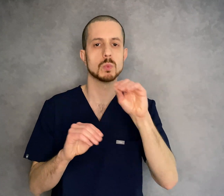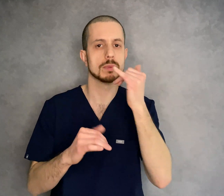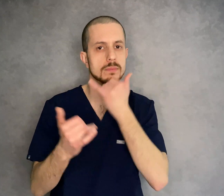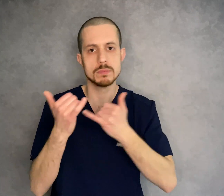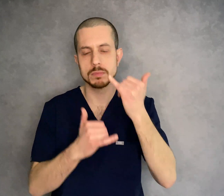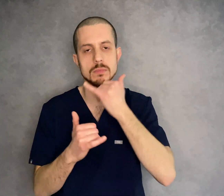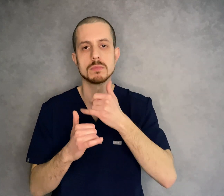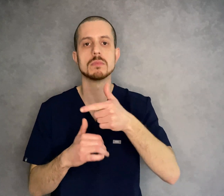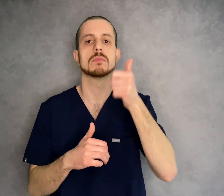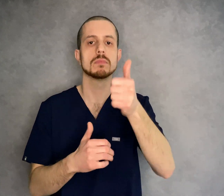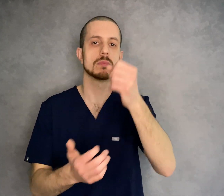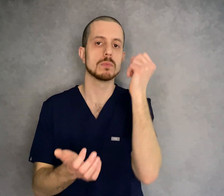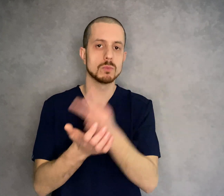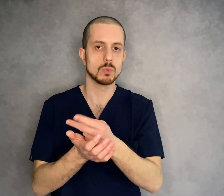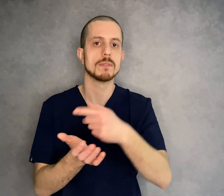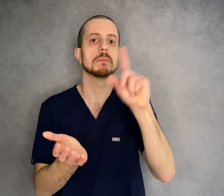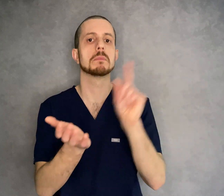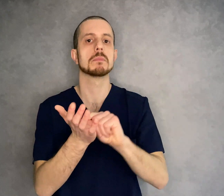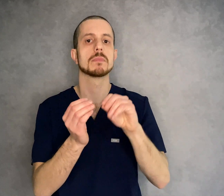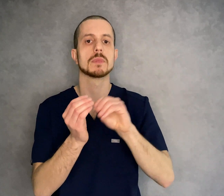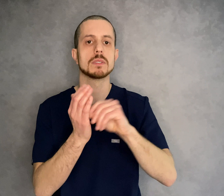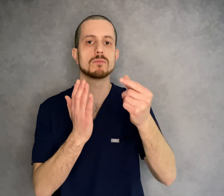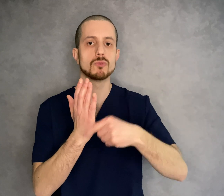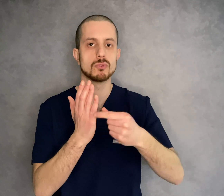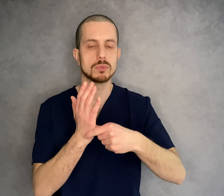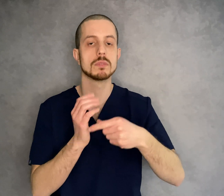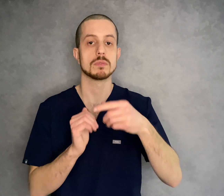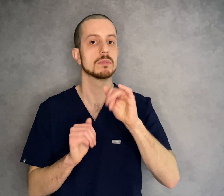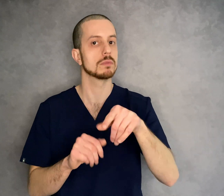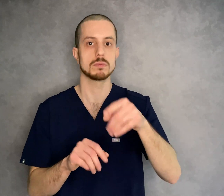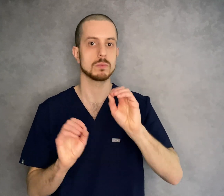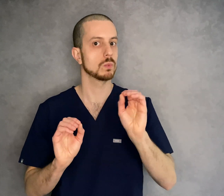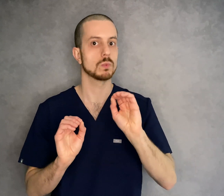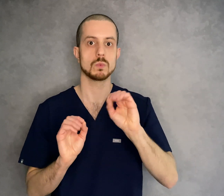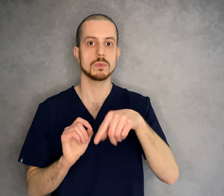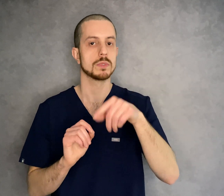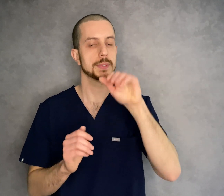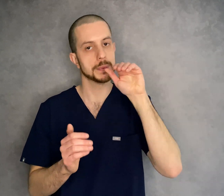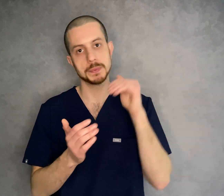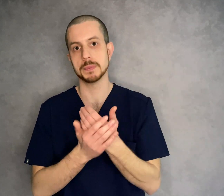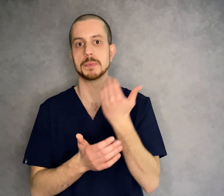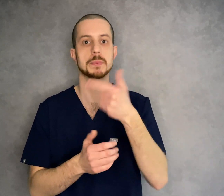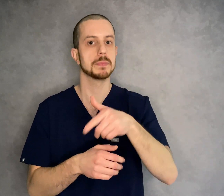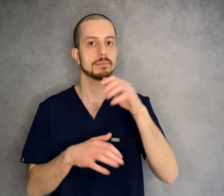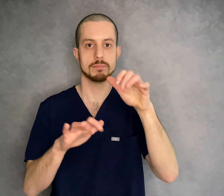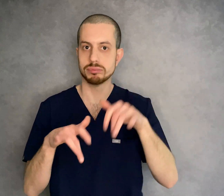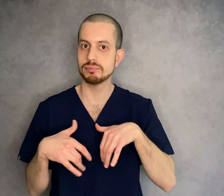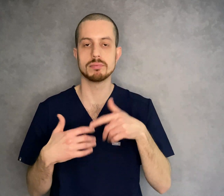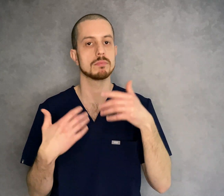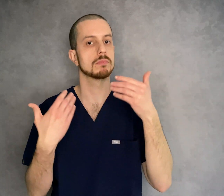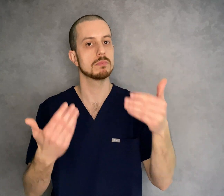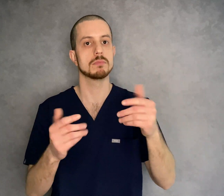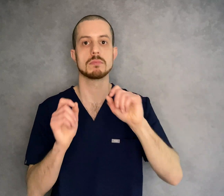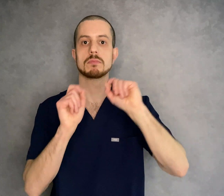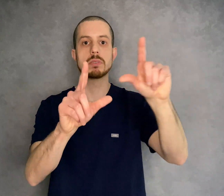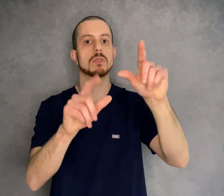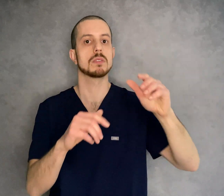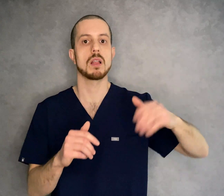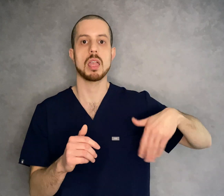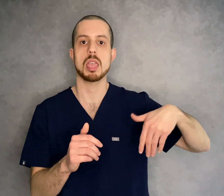These studies have not undergone the typical peer review and approval process. Again, this is a new report that bypassed the normal